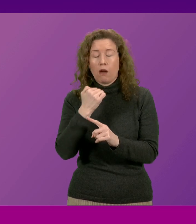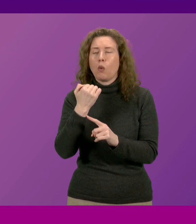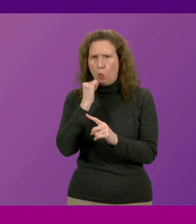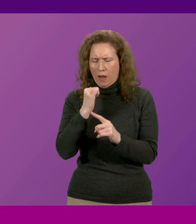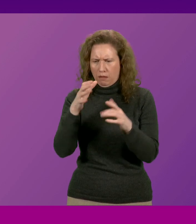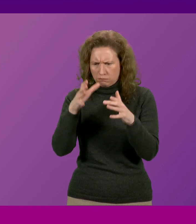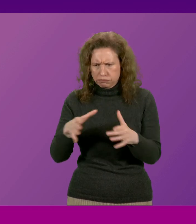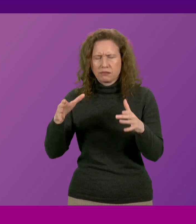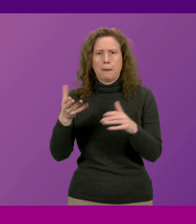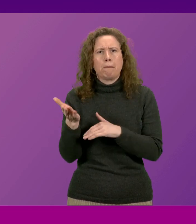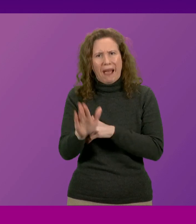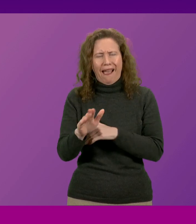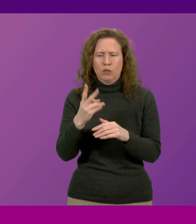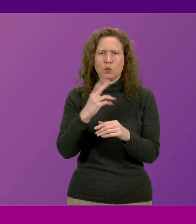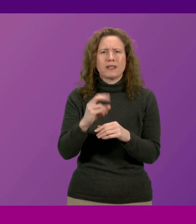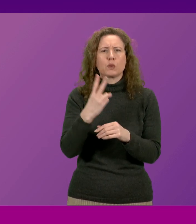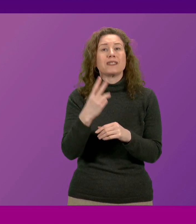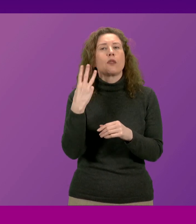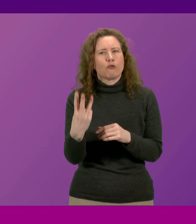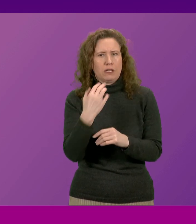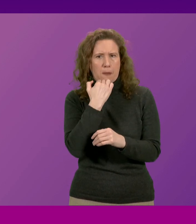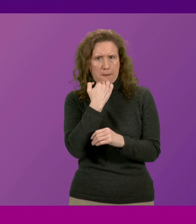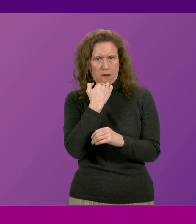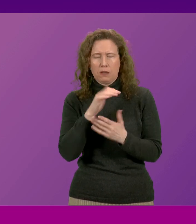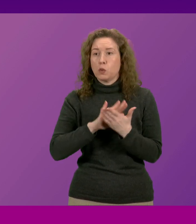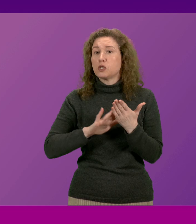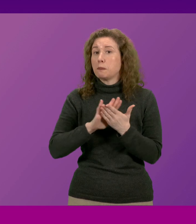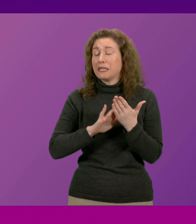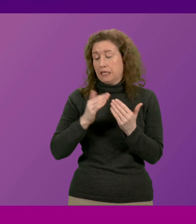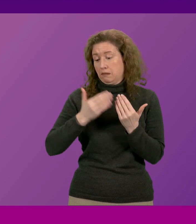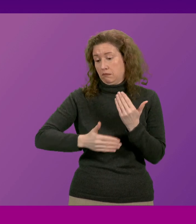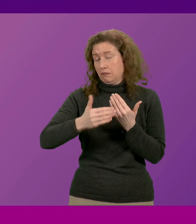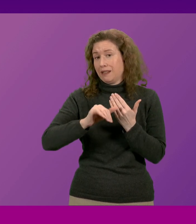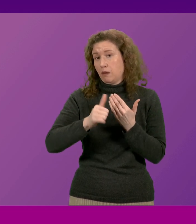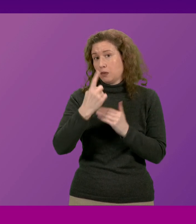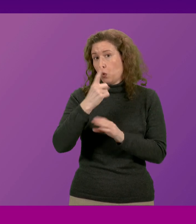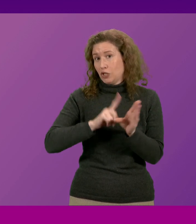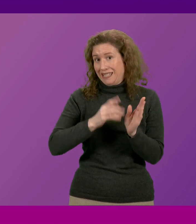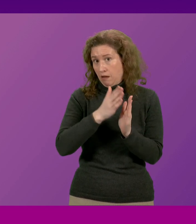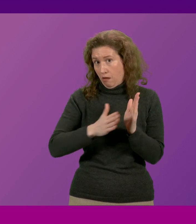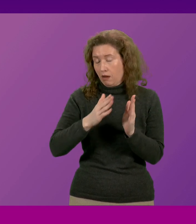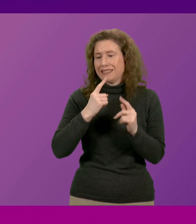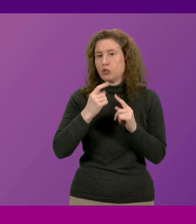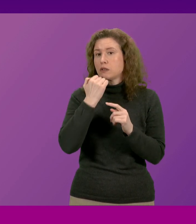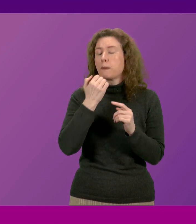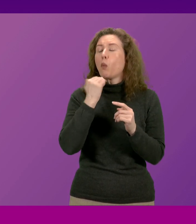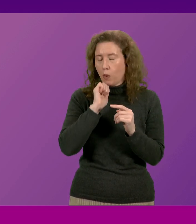restored to 2023 levels, which means that, during the next year, teacher numbers will increase.